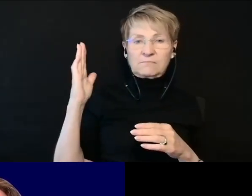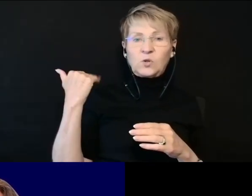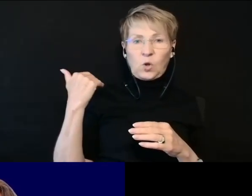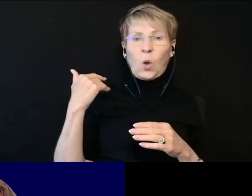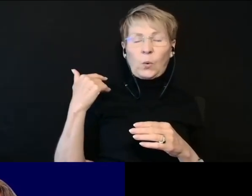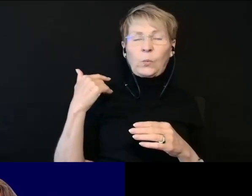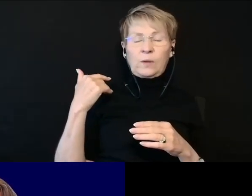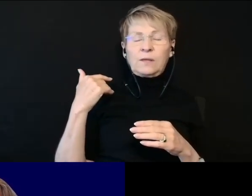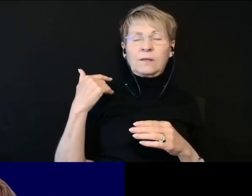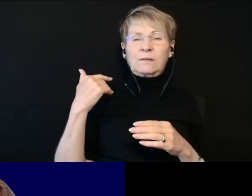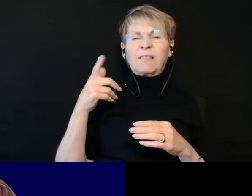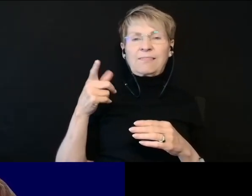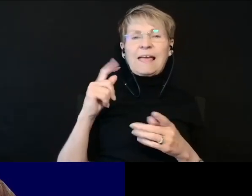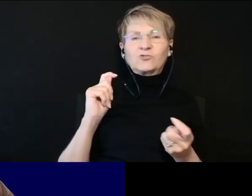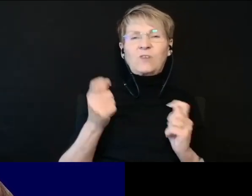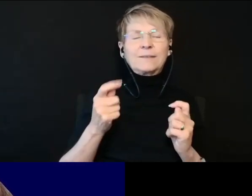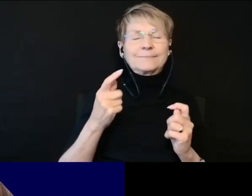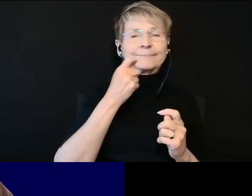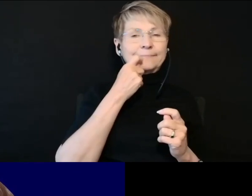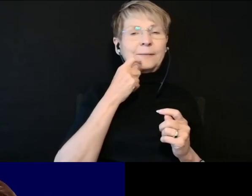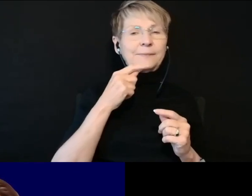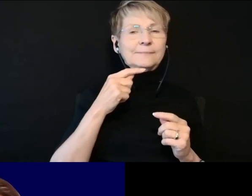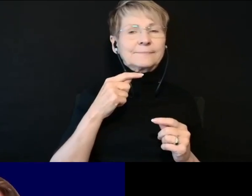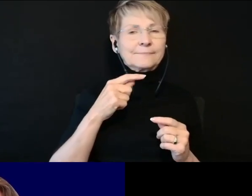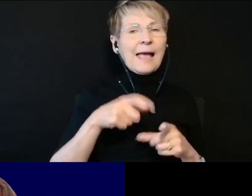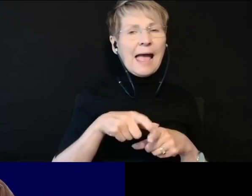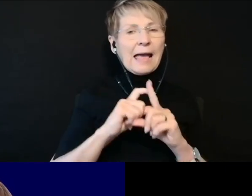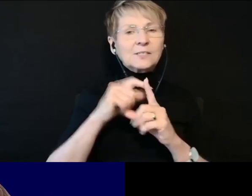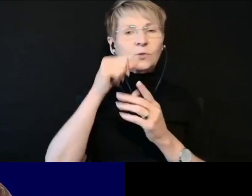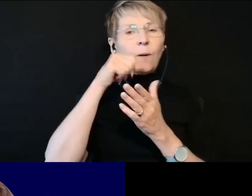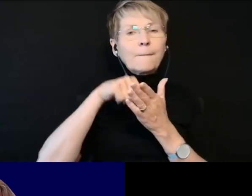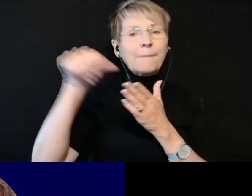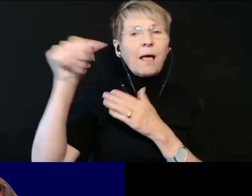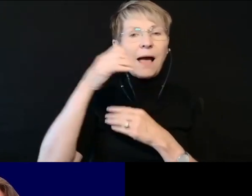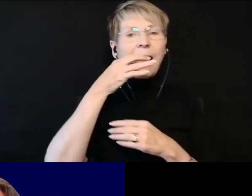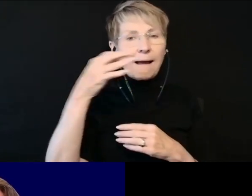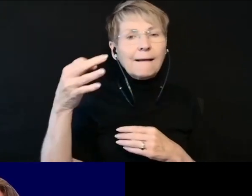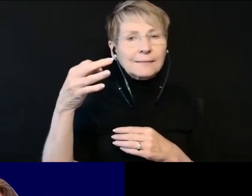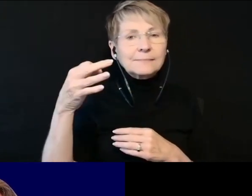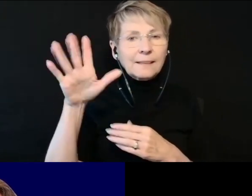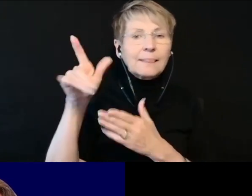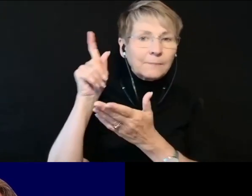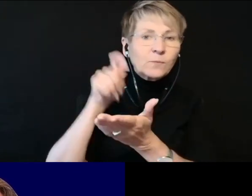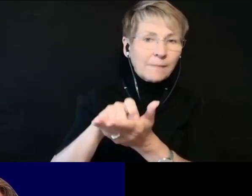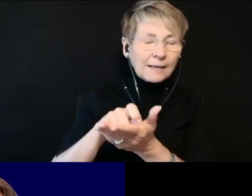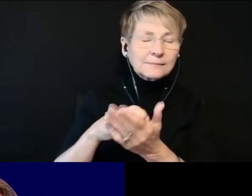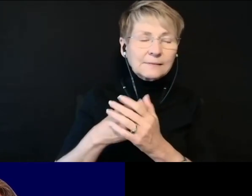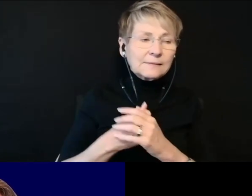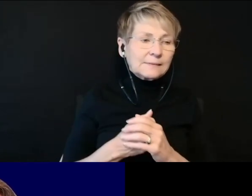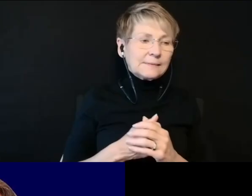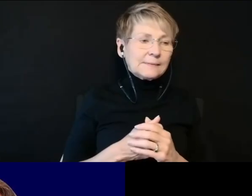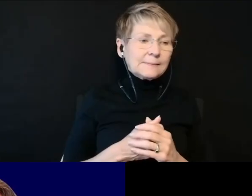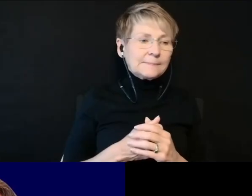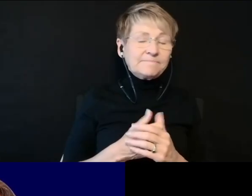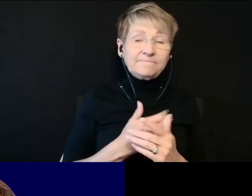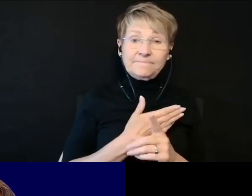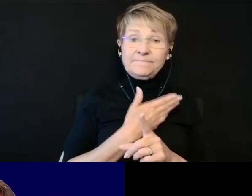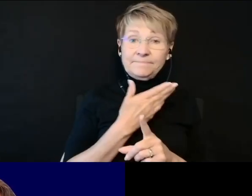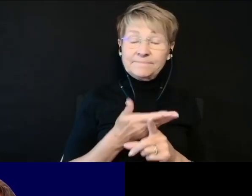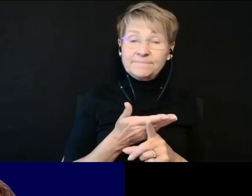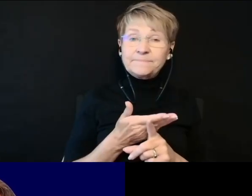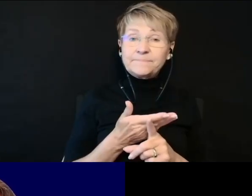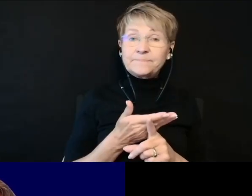that became more challenging, and I guess what I found has helped so far is being able to justify